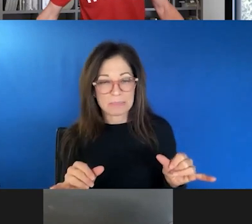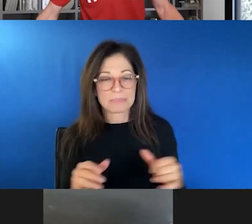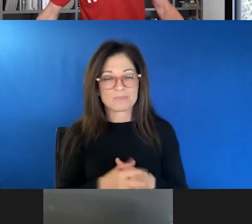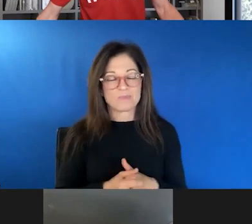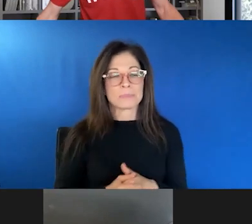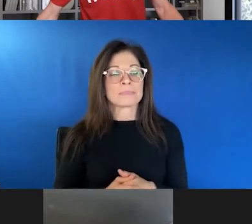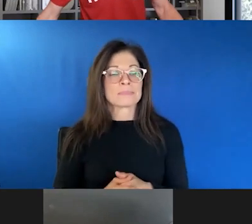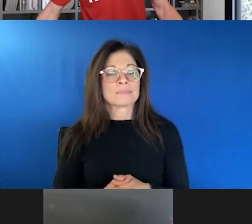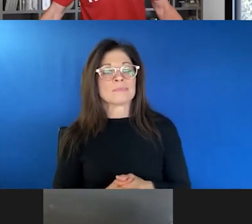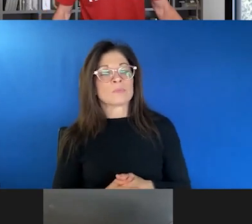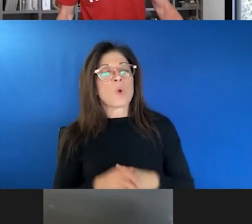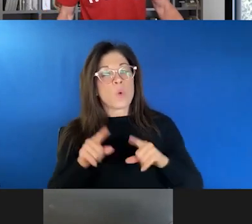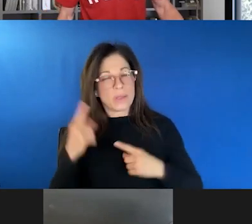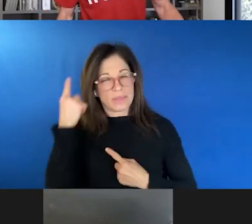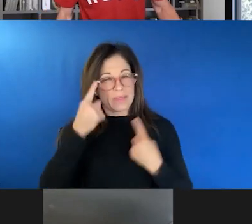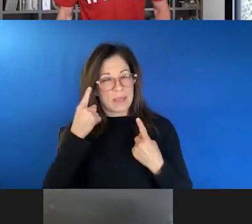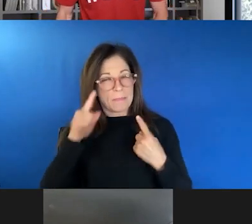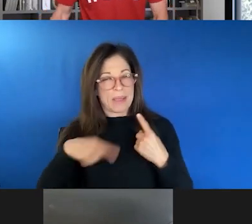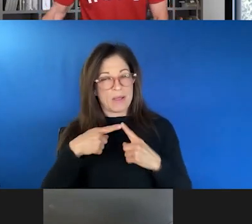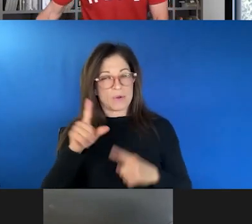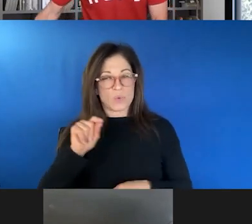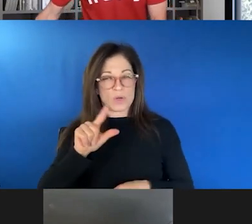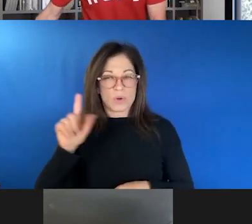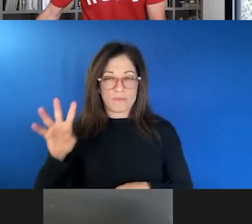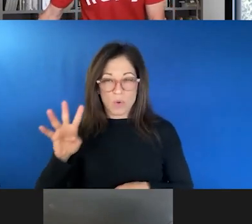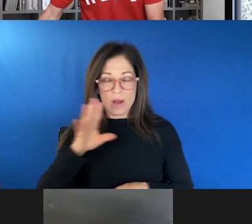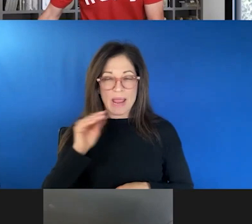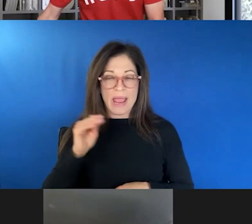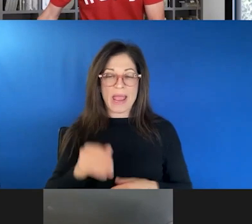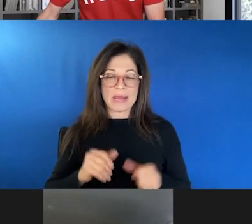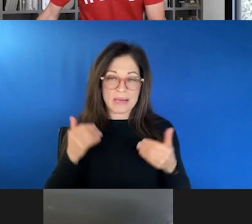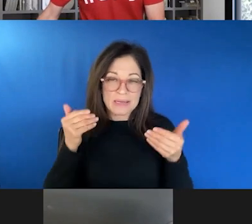AS YOU THINK ABOUT 2024 AND THE ADVANCING CRISIS SYSTEM IN YOUR